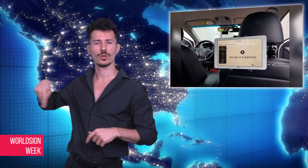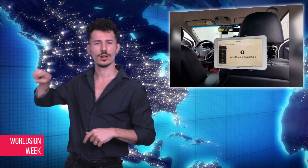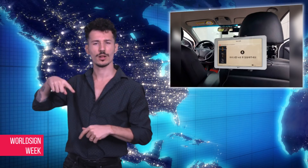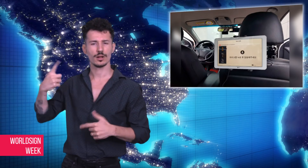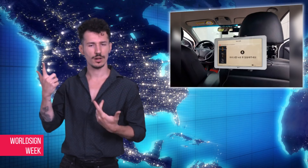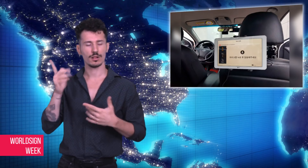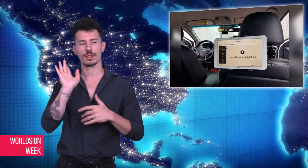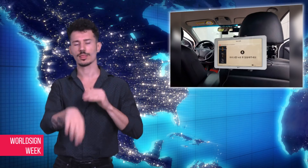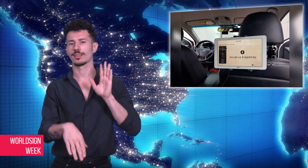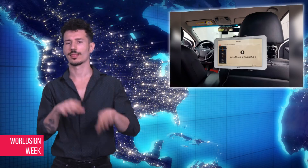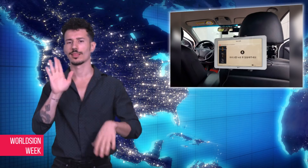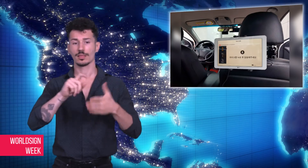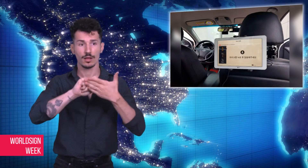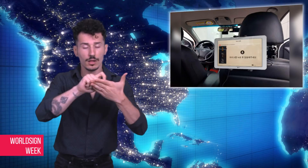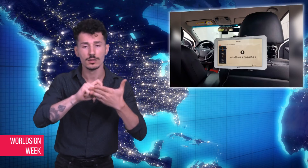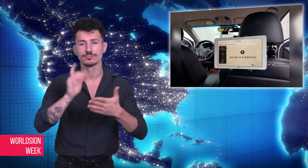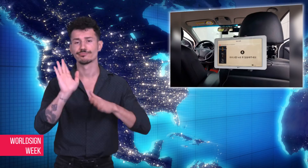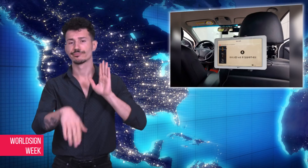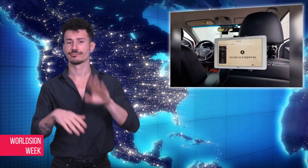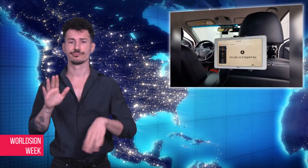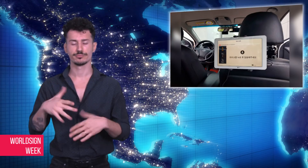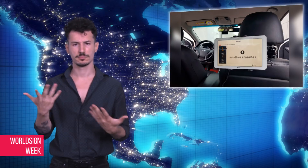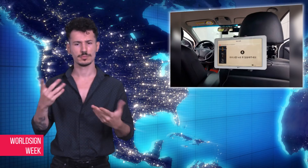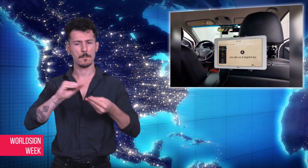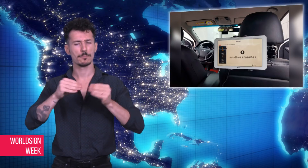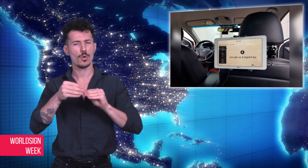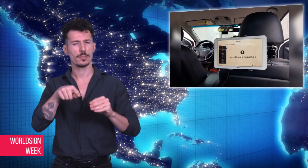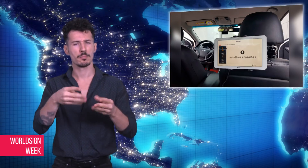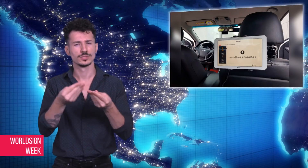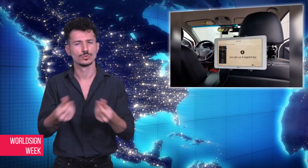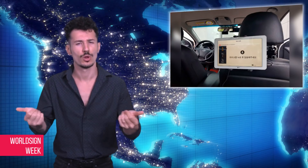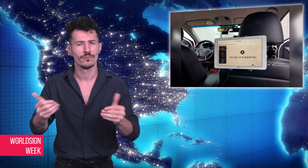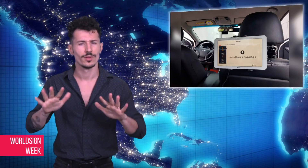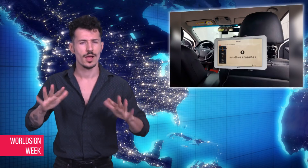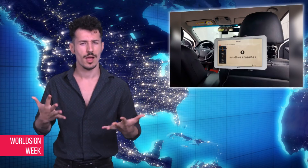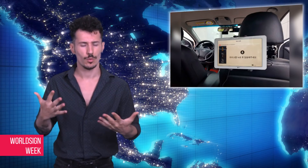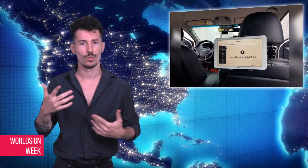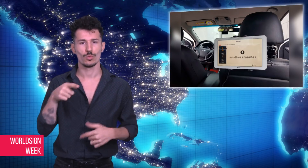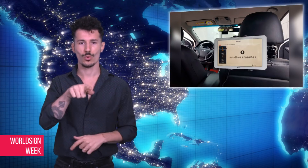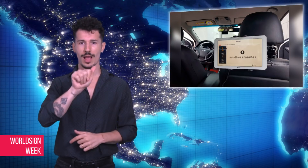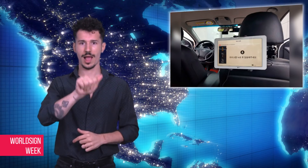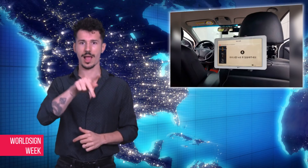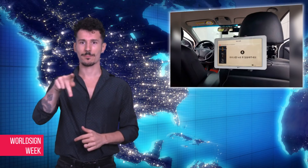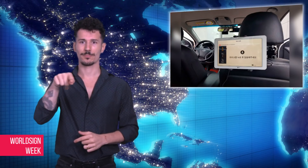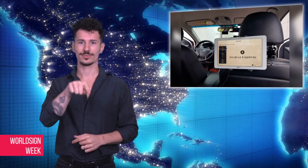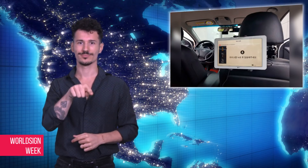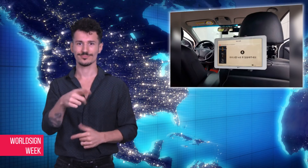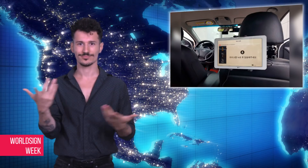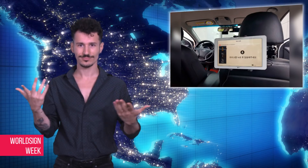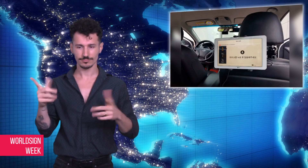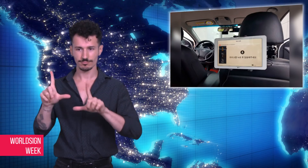communicate. Through the app, passengers can use speak to built-in